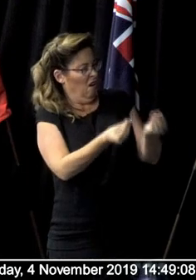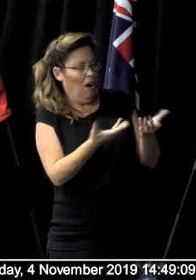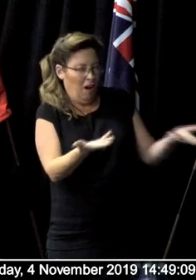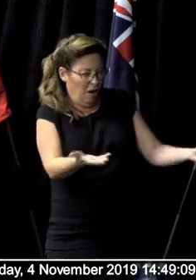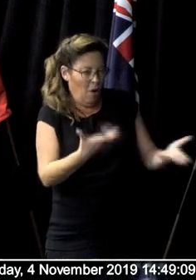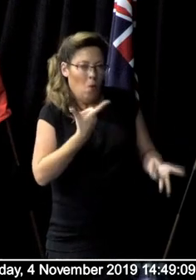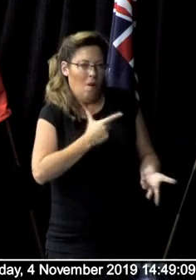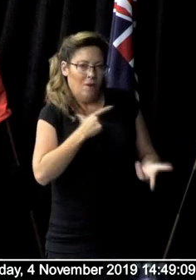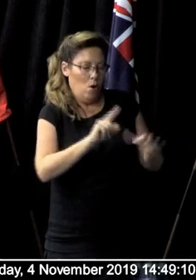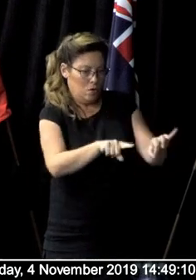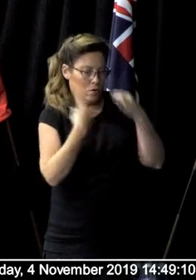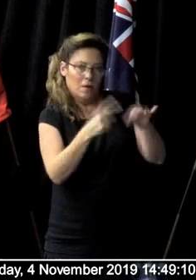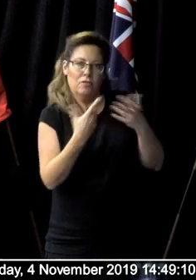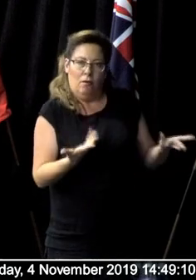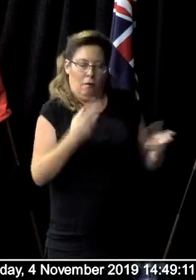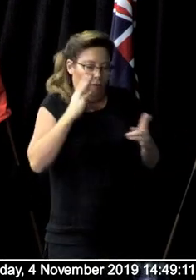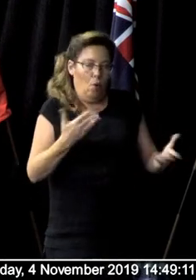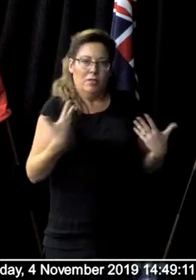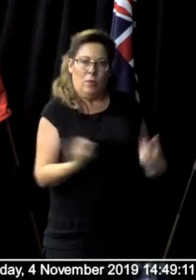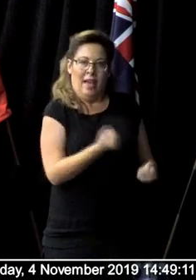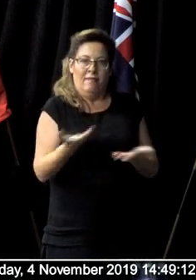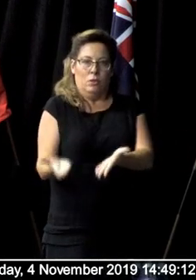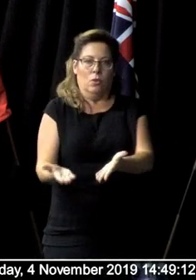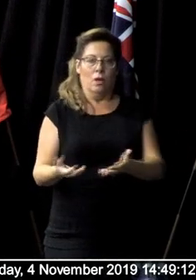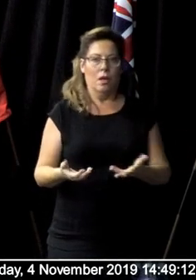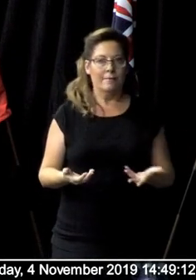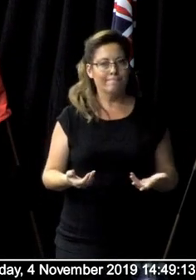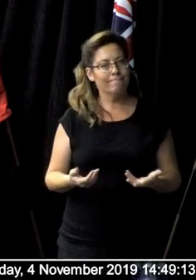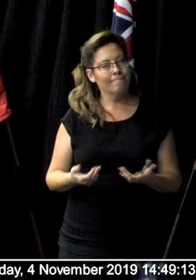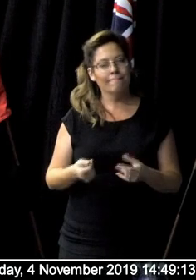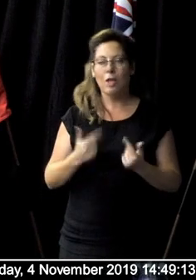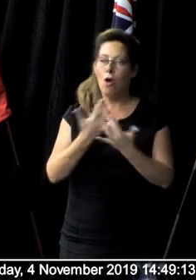There were issues, I guess, of students being kind of shamed and humiliated in